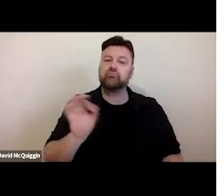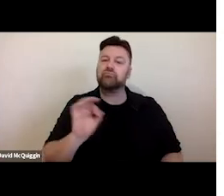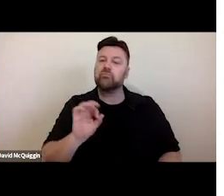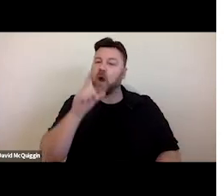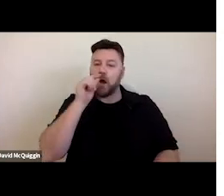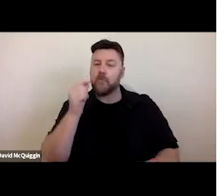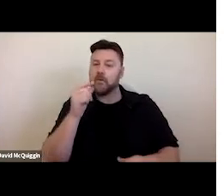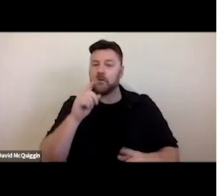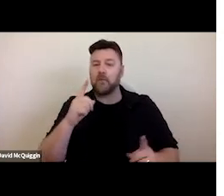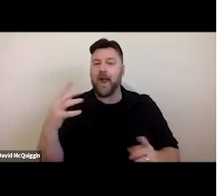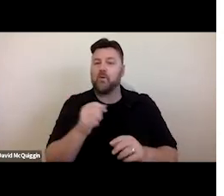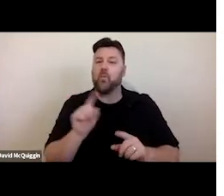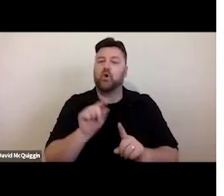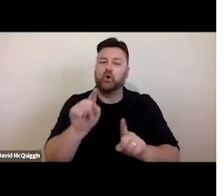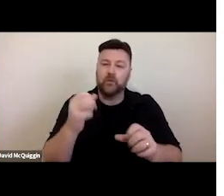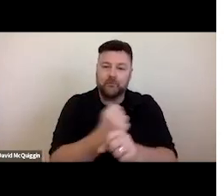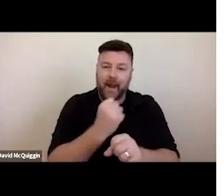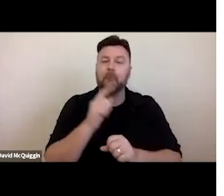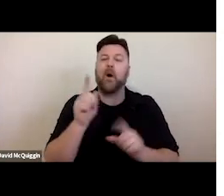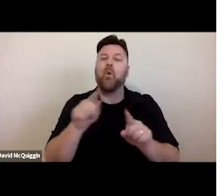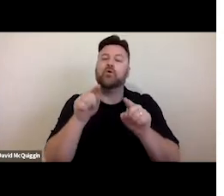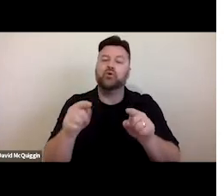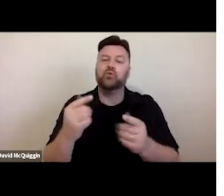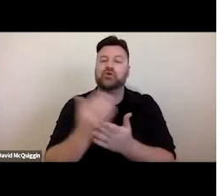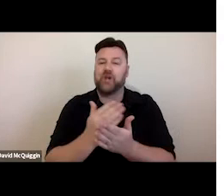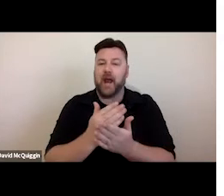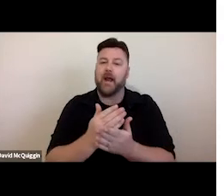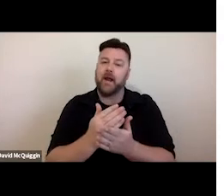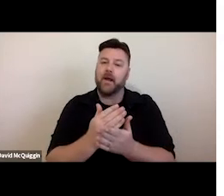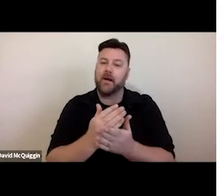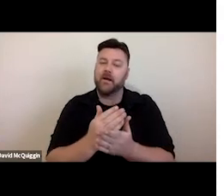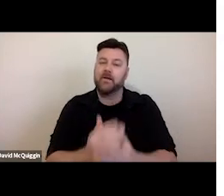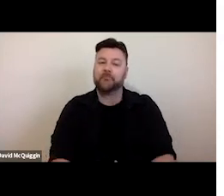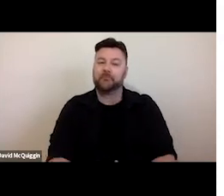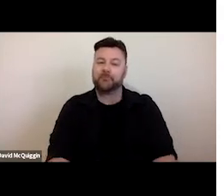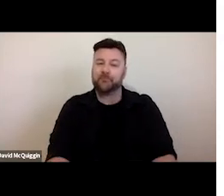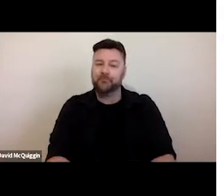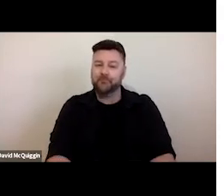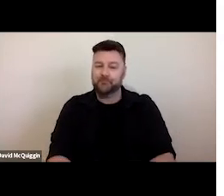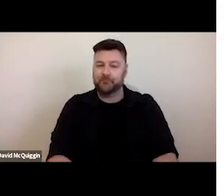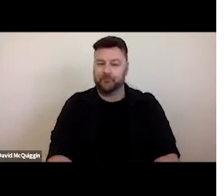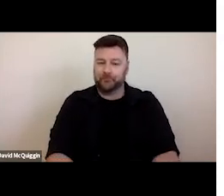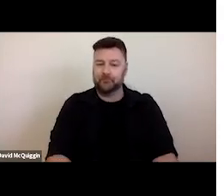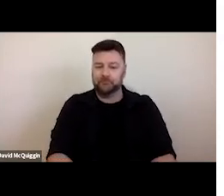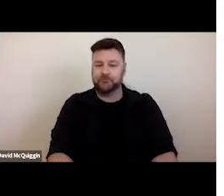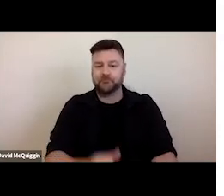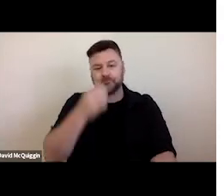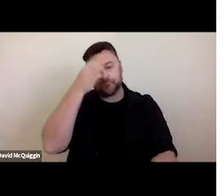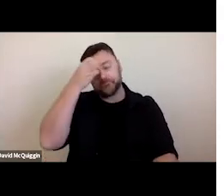It can be content you share. Anonymous attendee - I